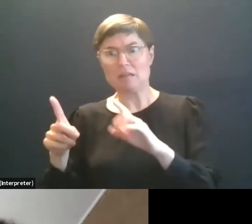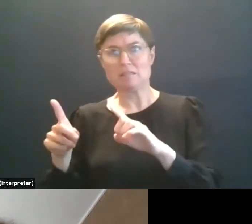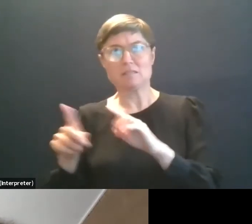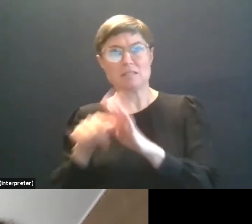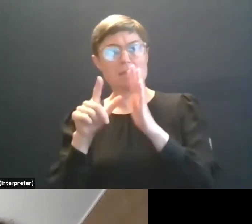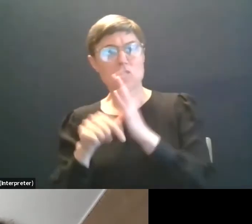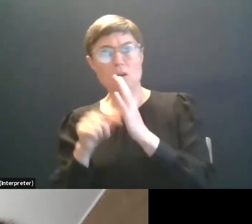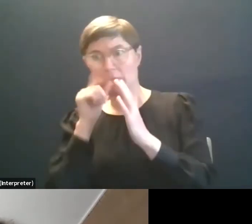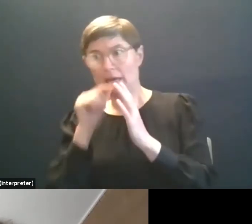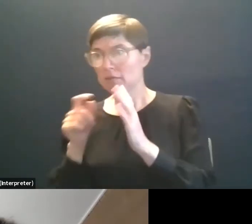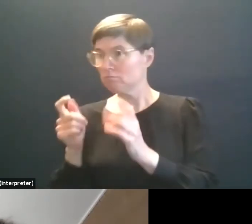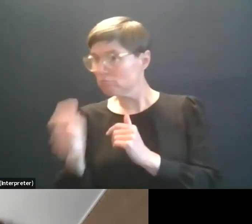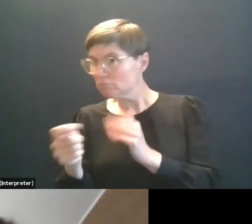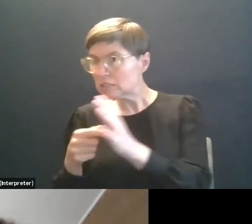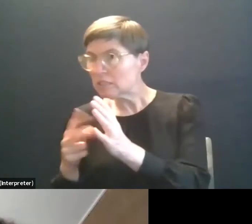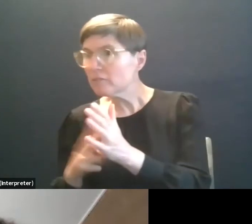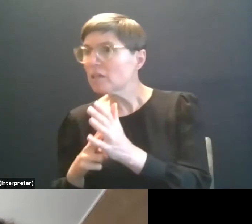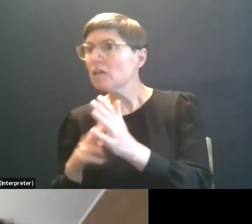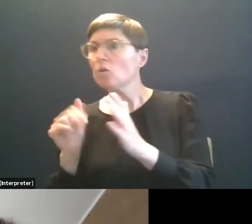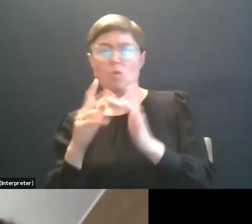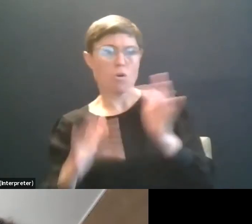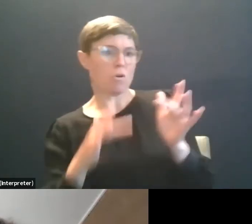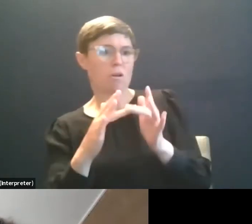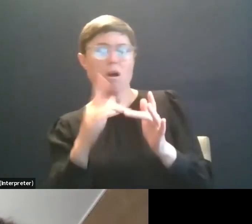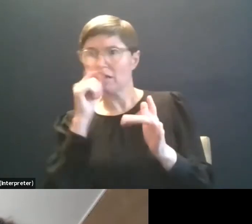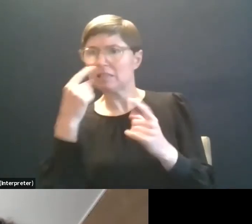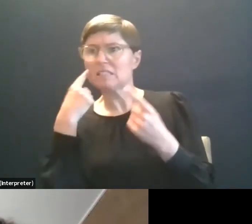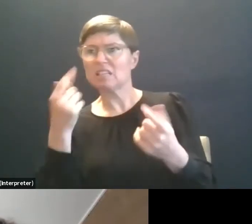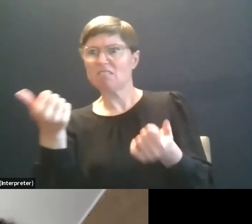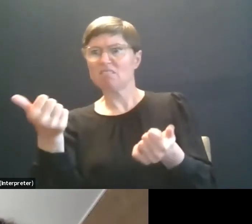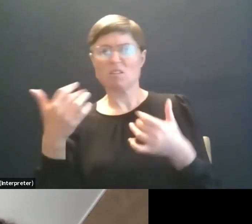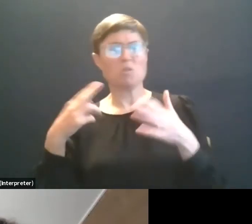online and see people in other states living comparatively normal lives, that that sort